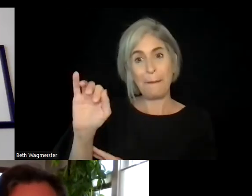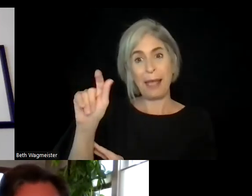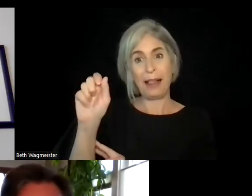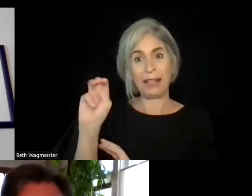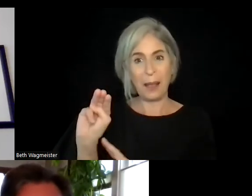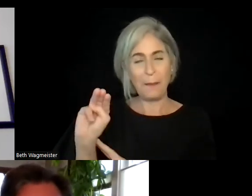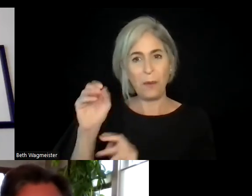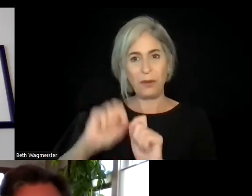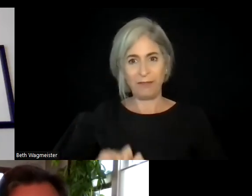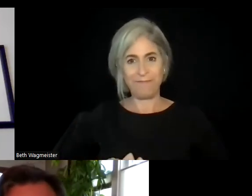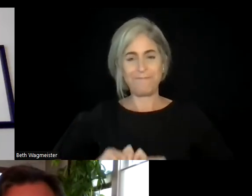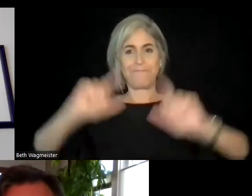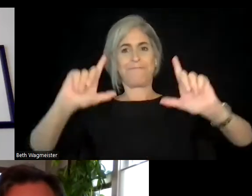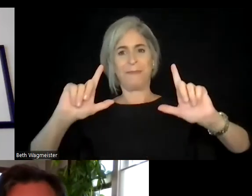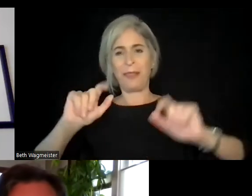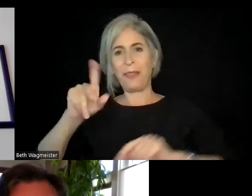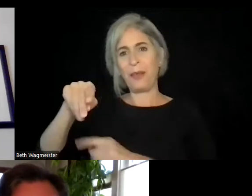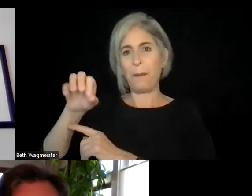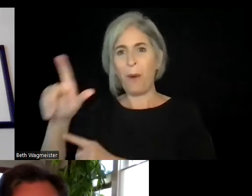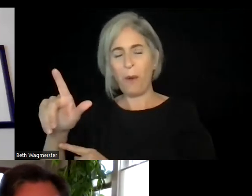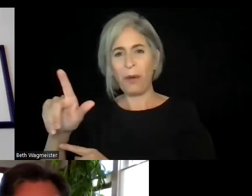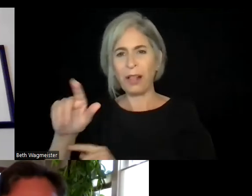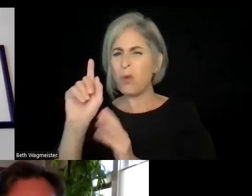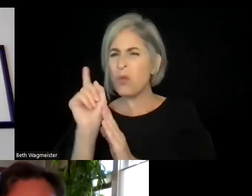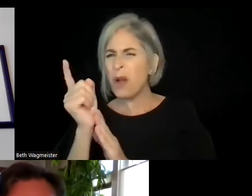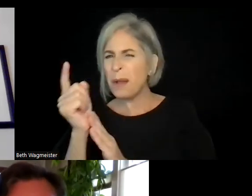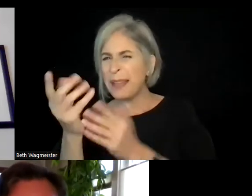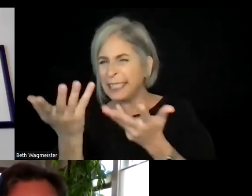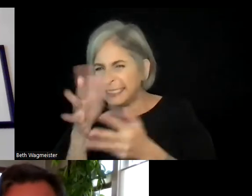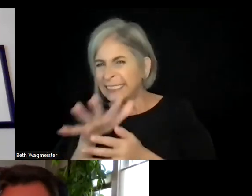. It is question time, poll time.